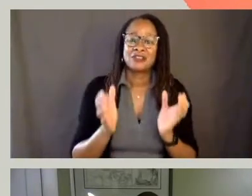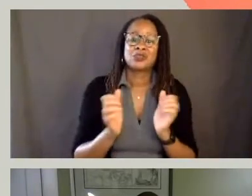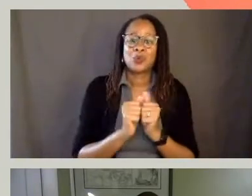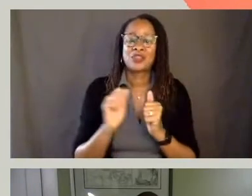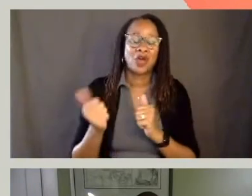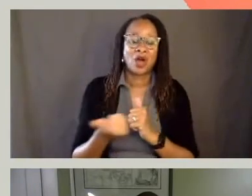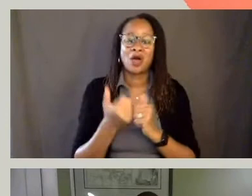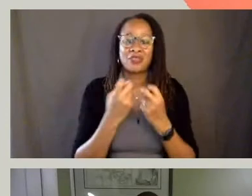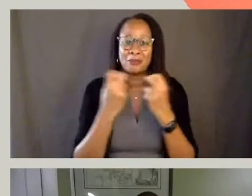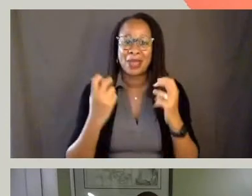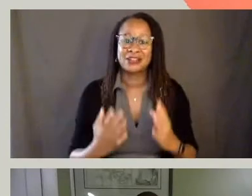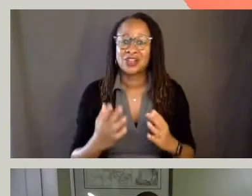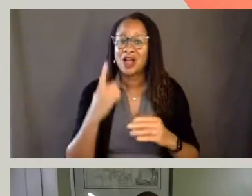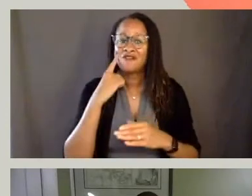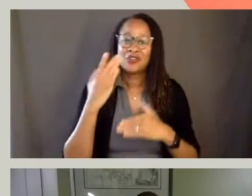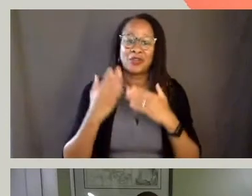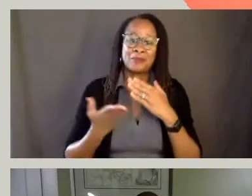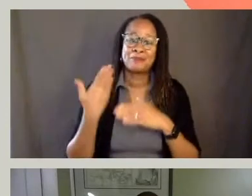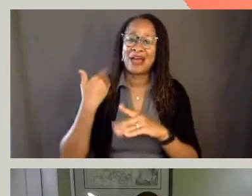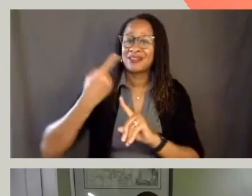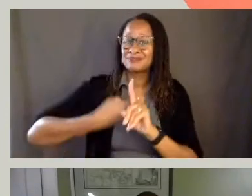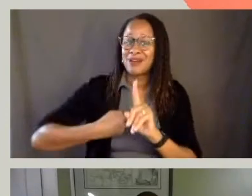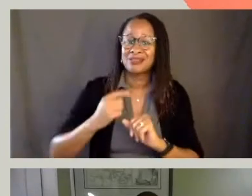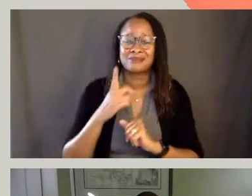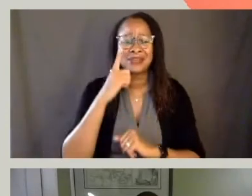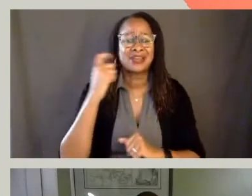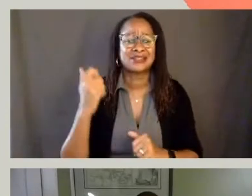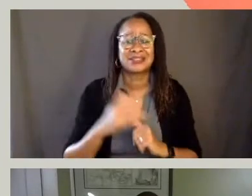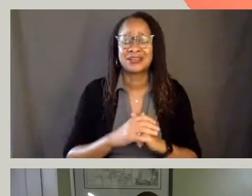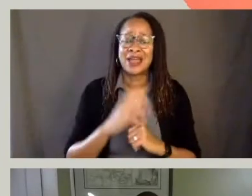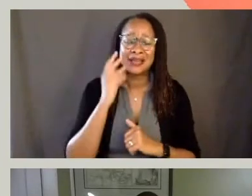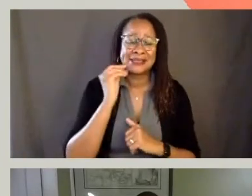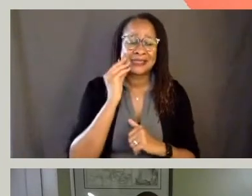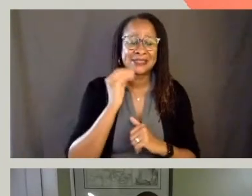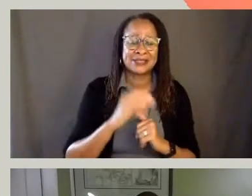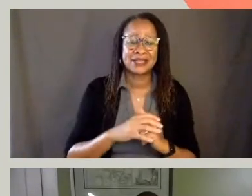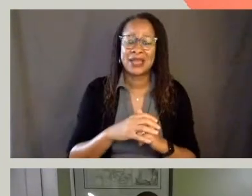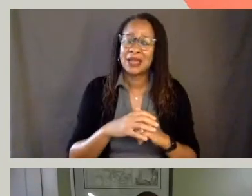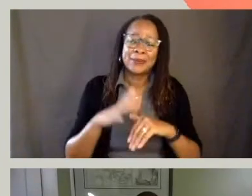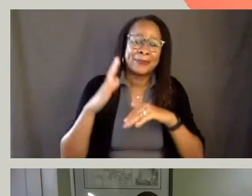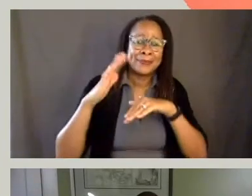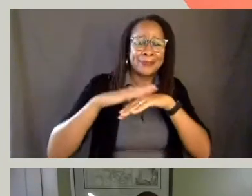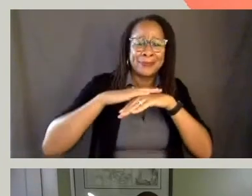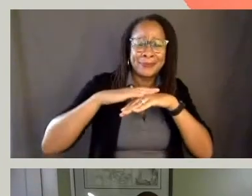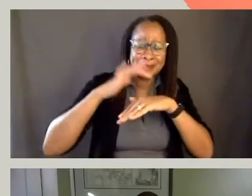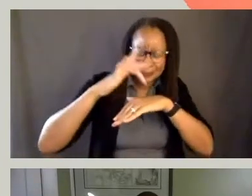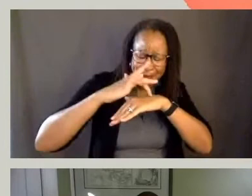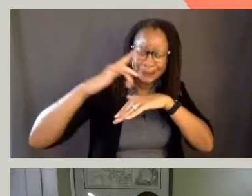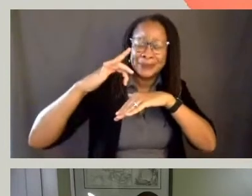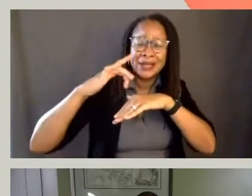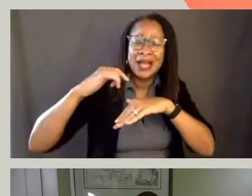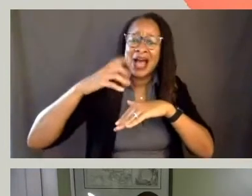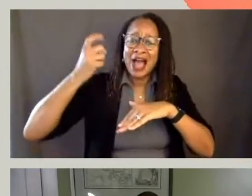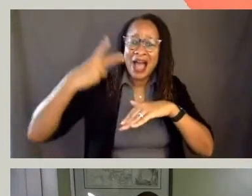on this panel for the past month. I feel like we've barely even scratch the surface of half the things that we've talked about.